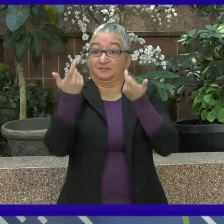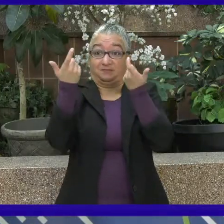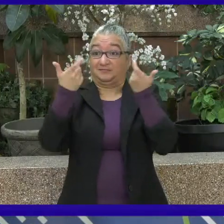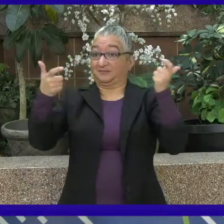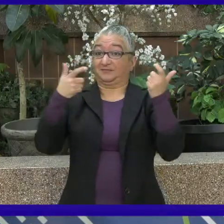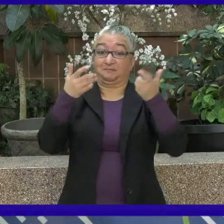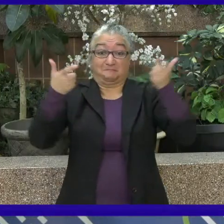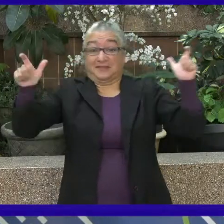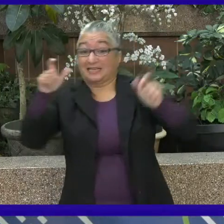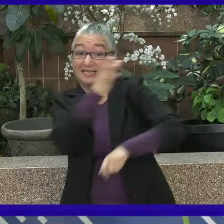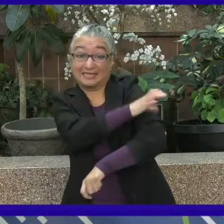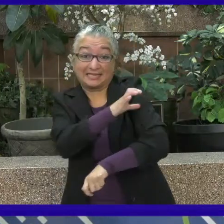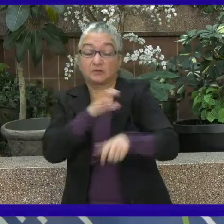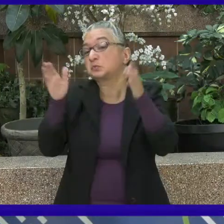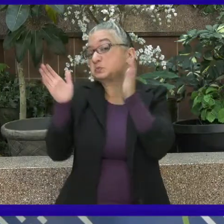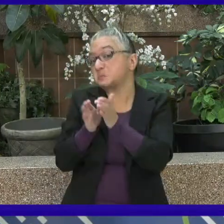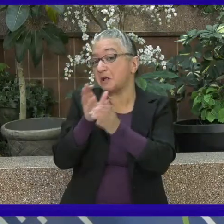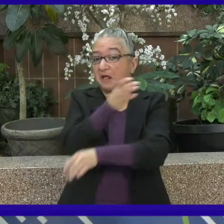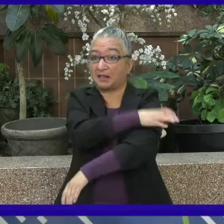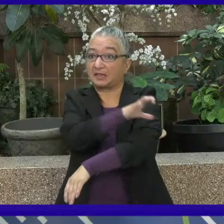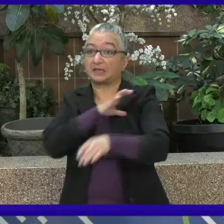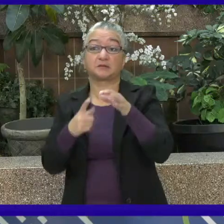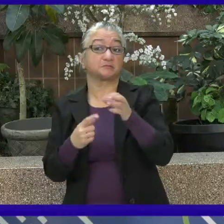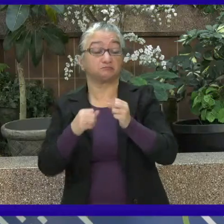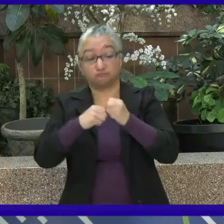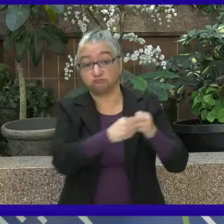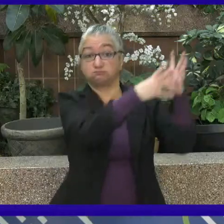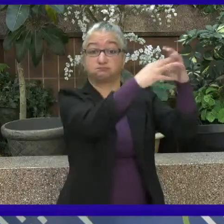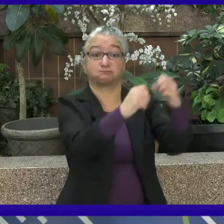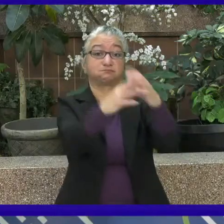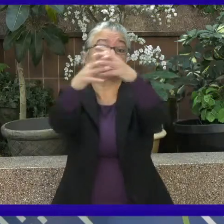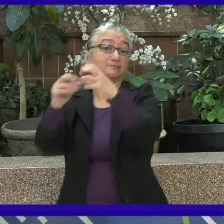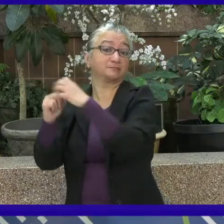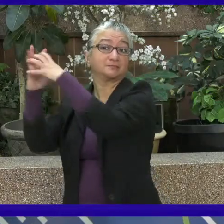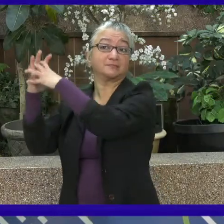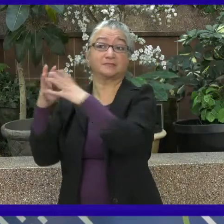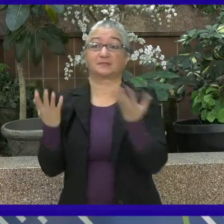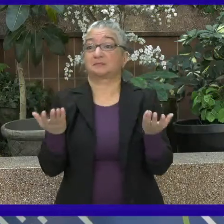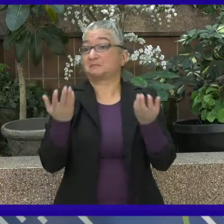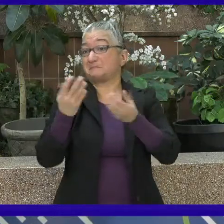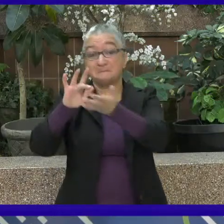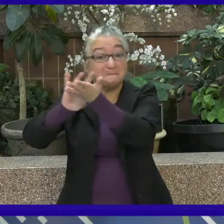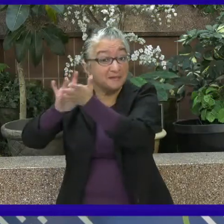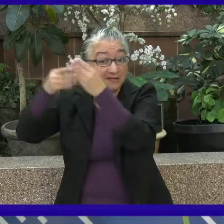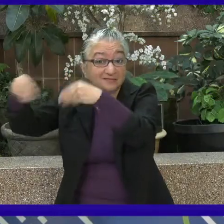pharmacists and independent immunization partners across the province the admiration